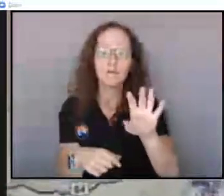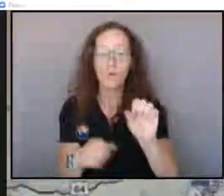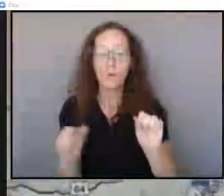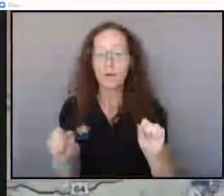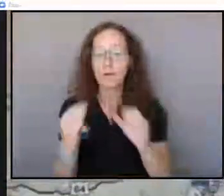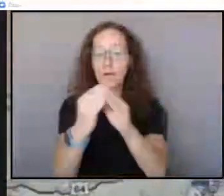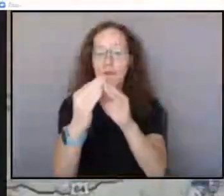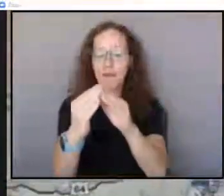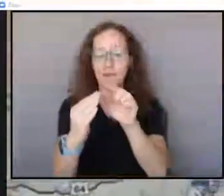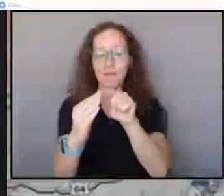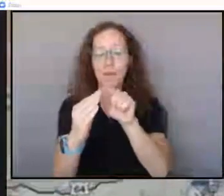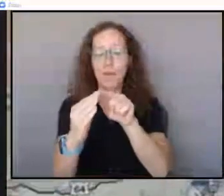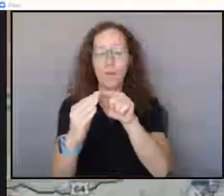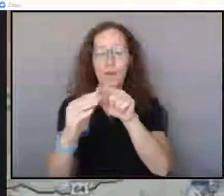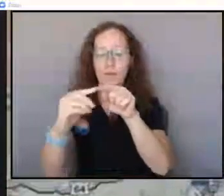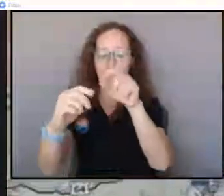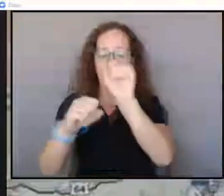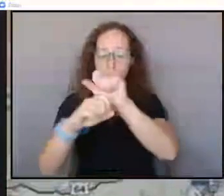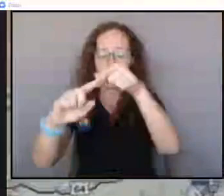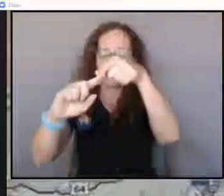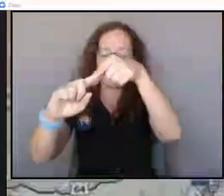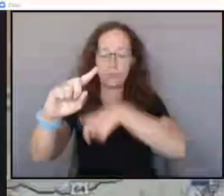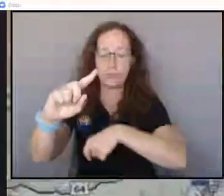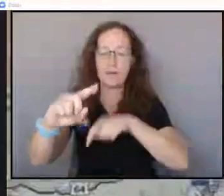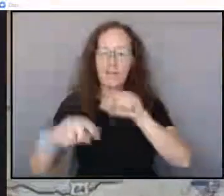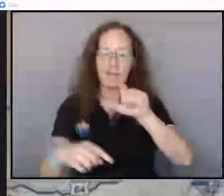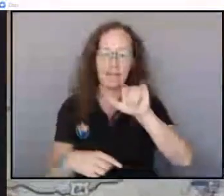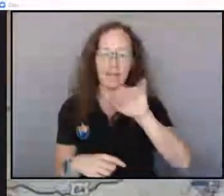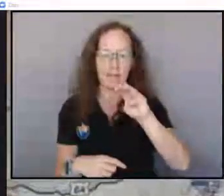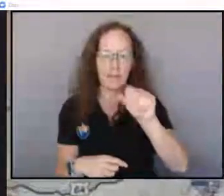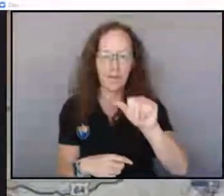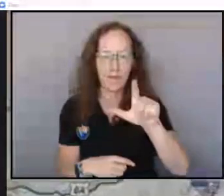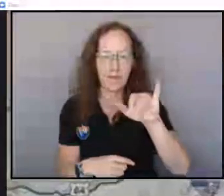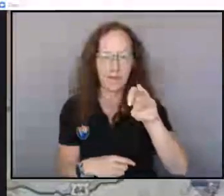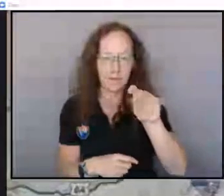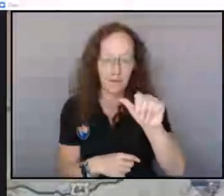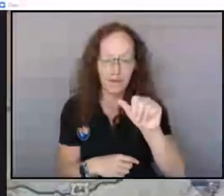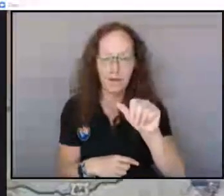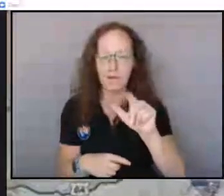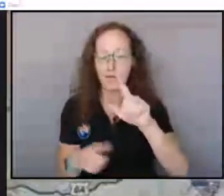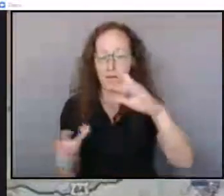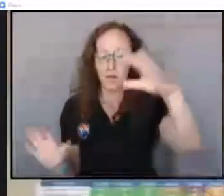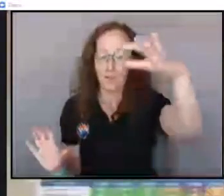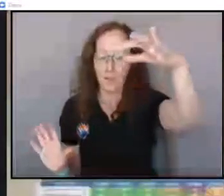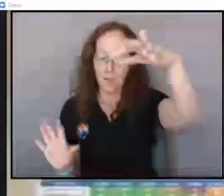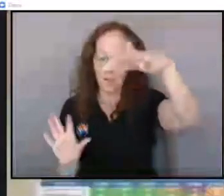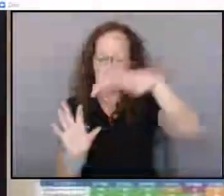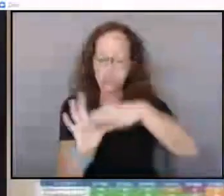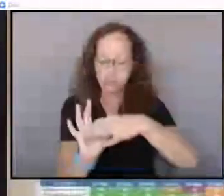THAT LINE SHOULD COME TOGETHER IN THE NEXT FEW DAYS. AFTER IT COMES TODAY THAT WILL JUST IMPROVE THAT.